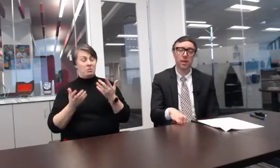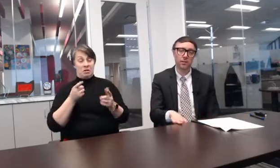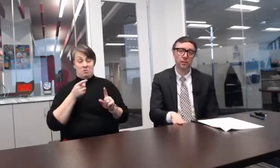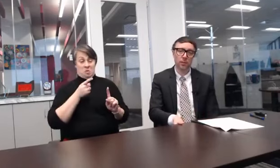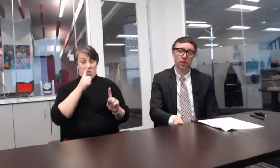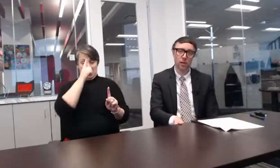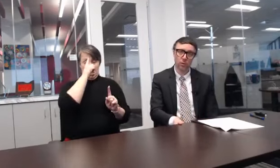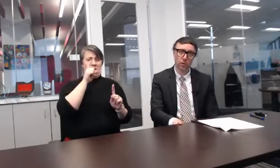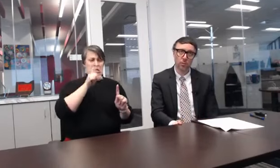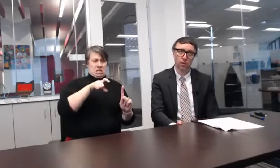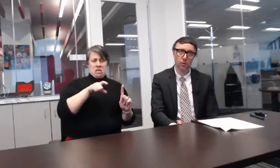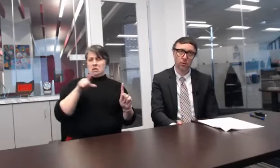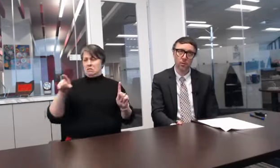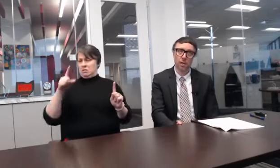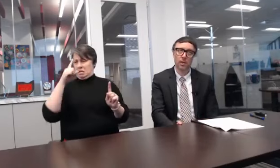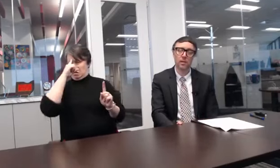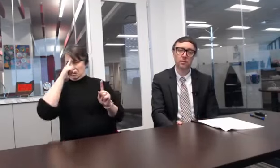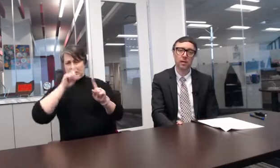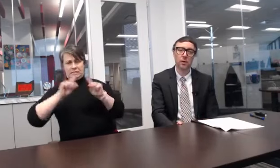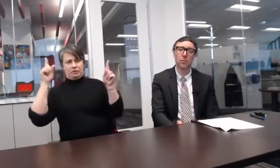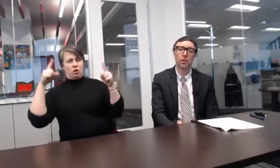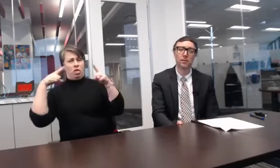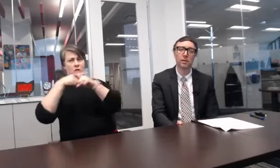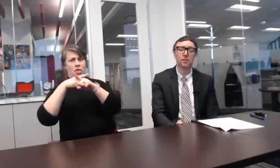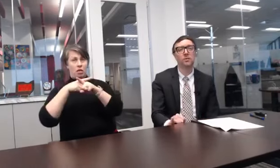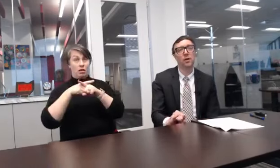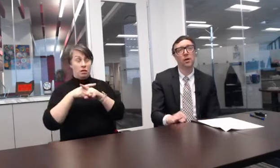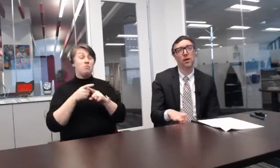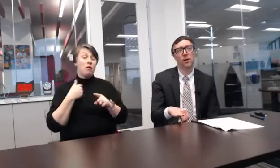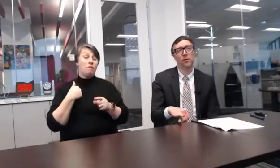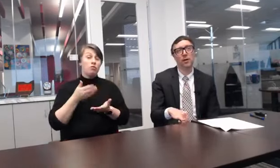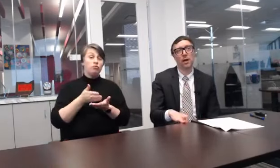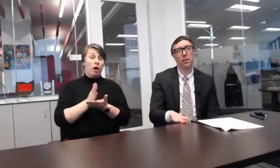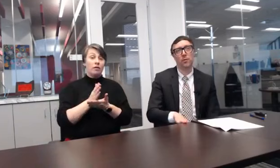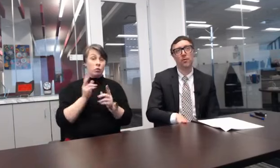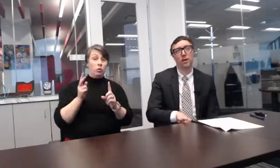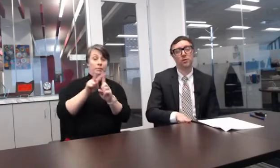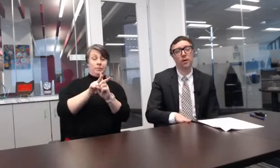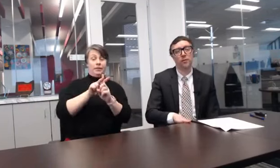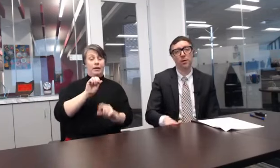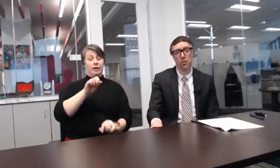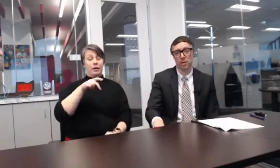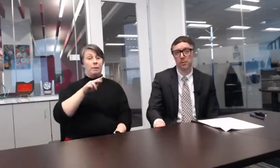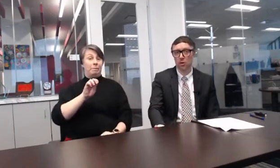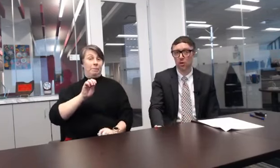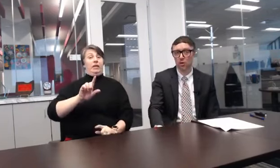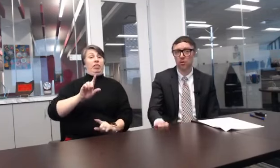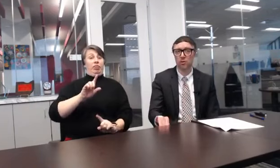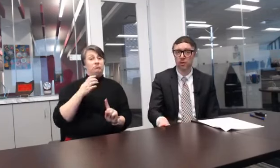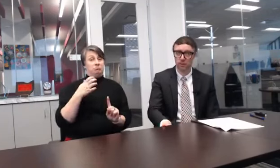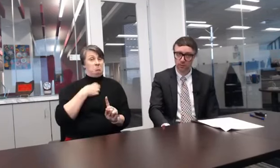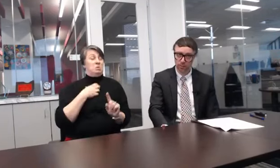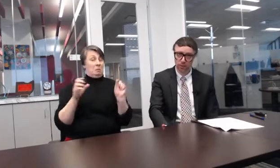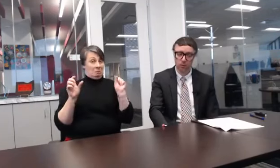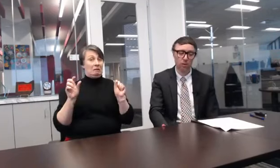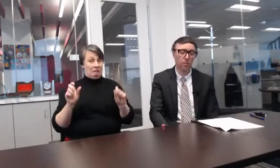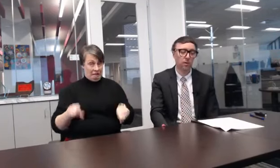that's something that you could appeal through the Medicaid State Hearing process. If the County Board find you have no needs at all, that's something that you could appeal